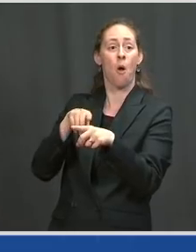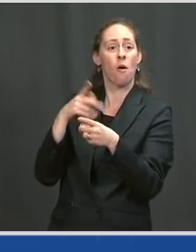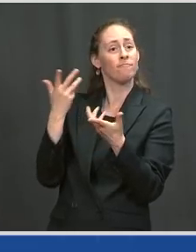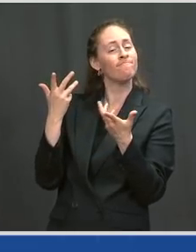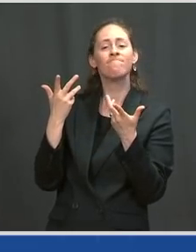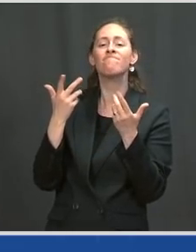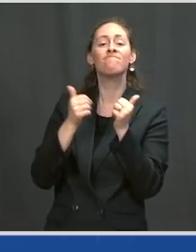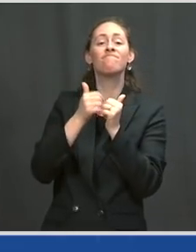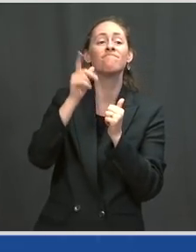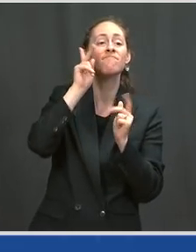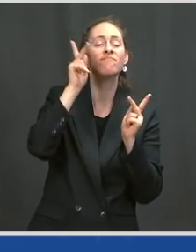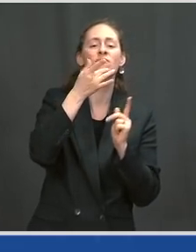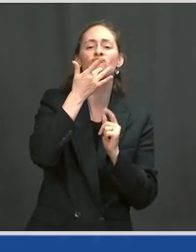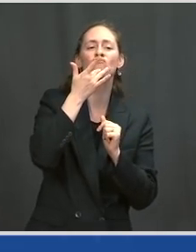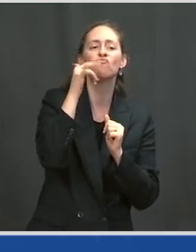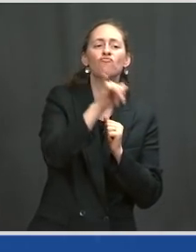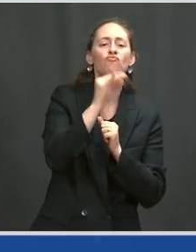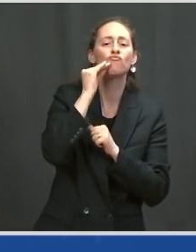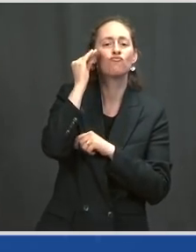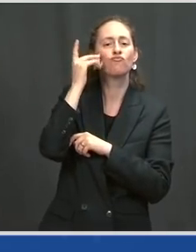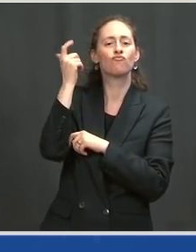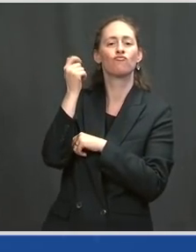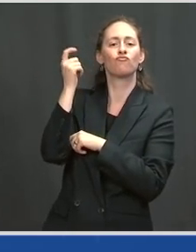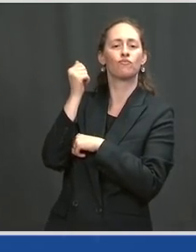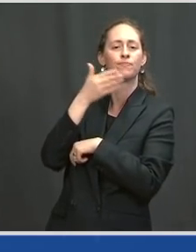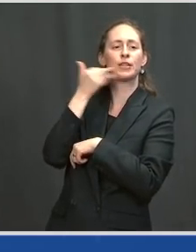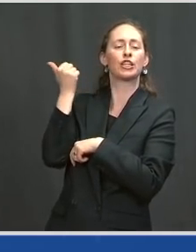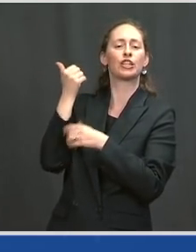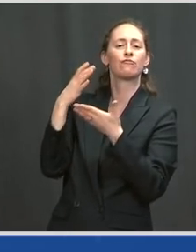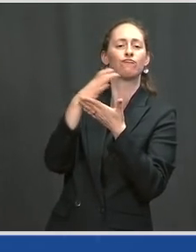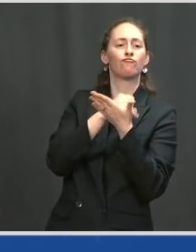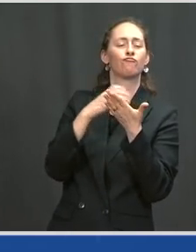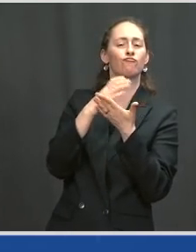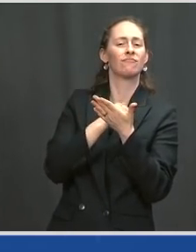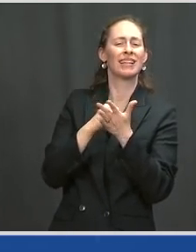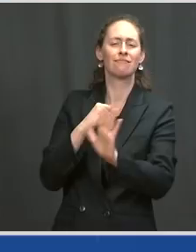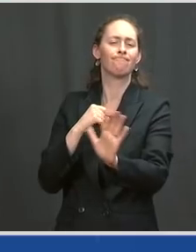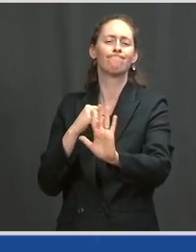That is a major factor -- we don't see that -- that